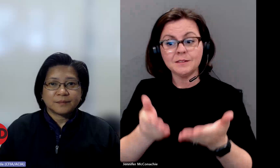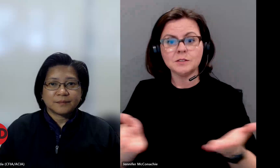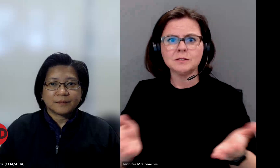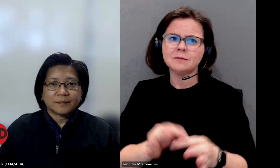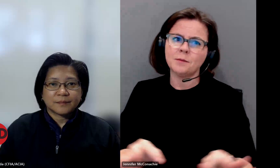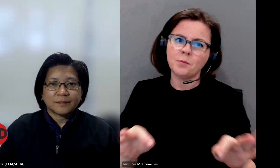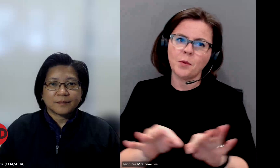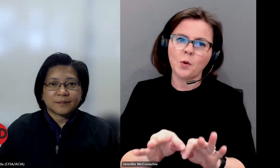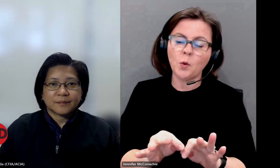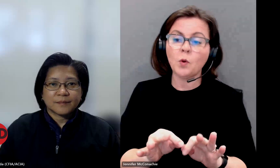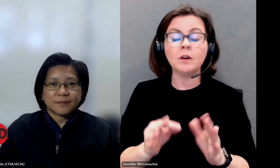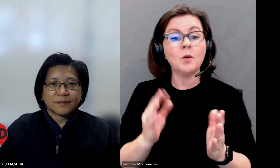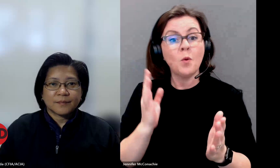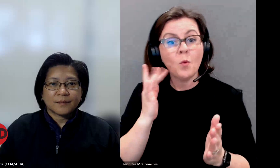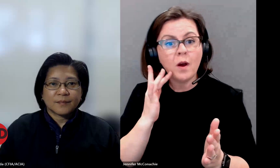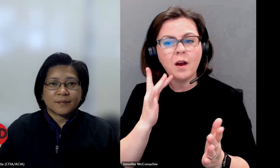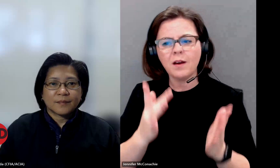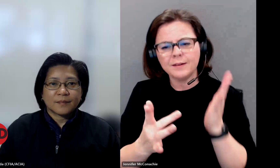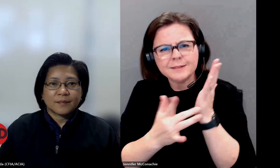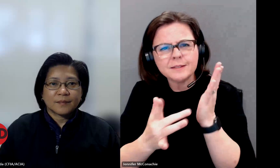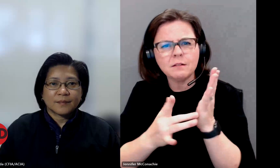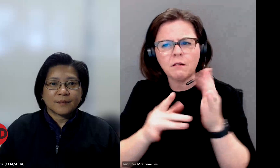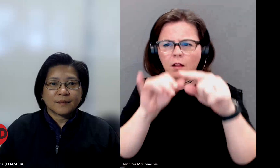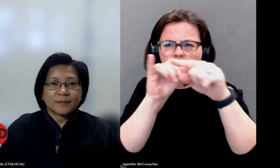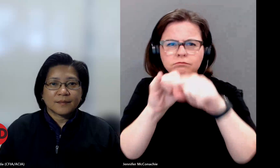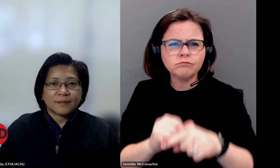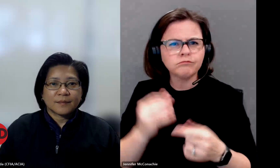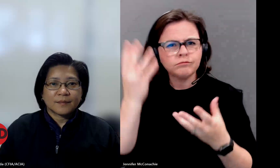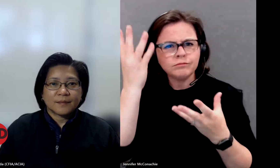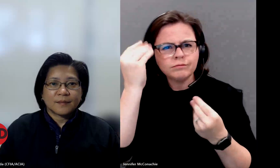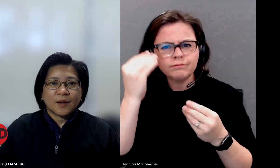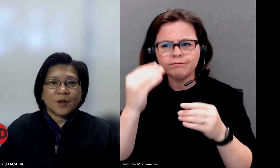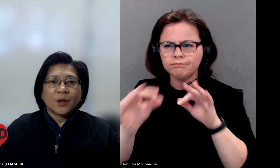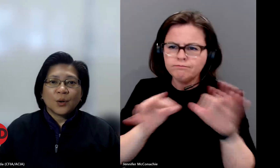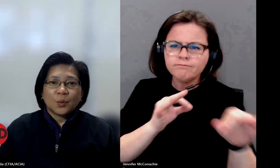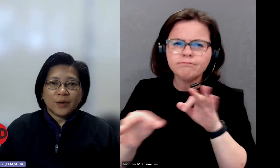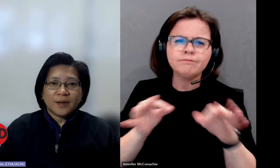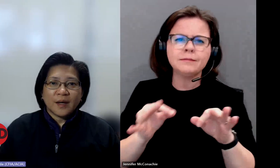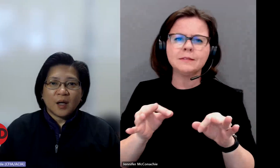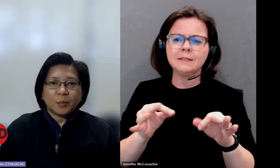for conveying technical information. With the help of an accessibility